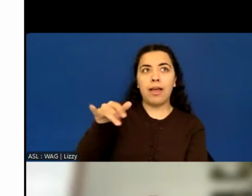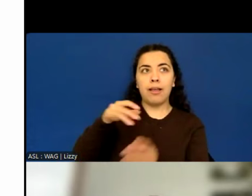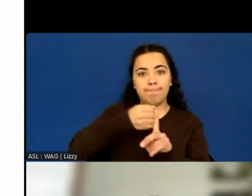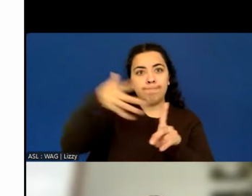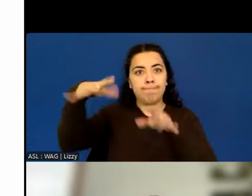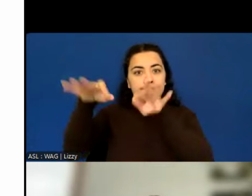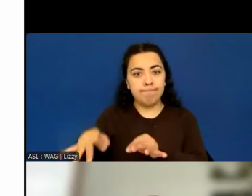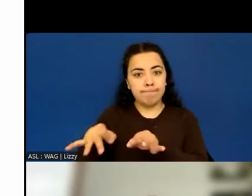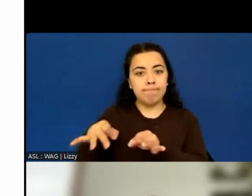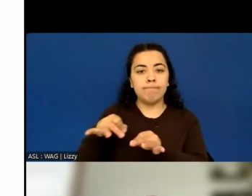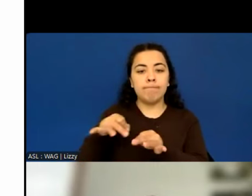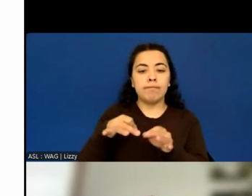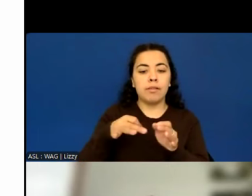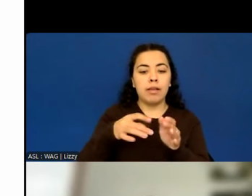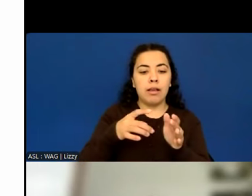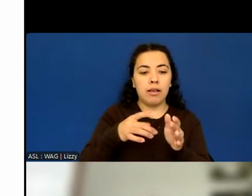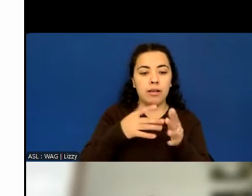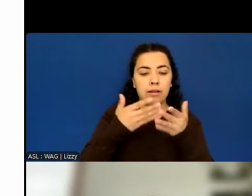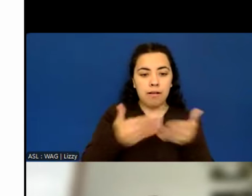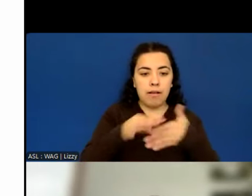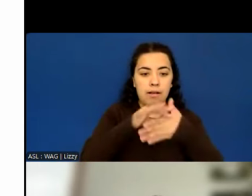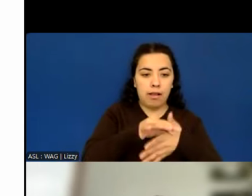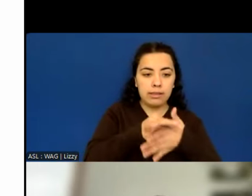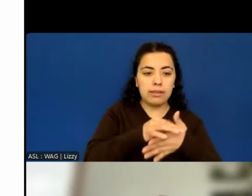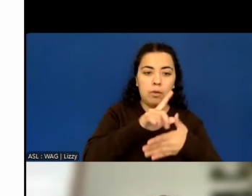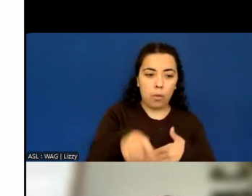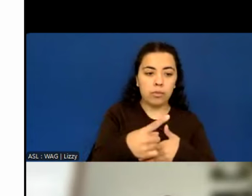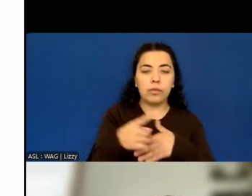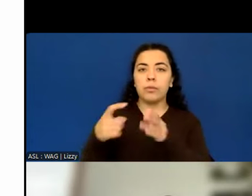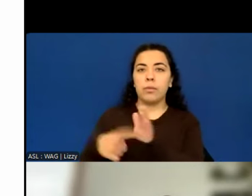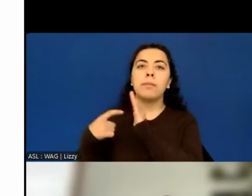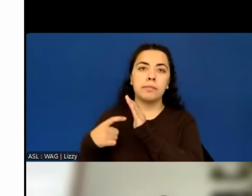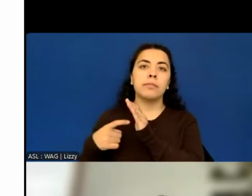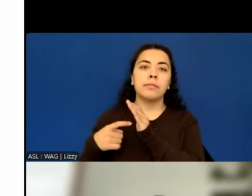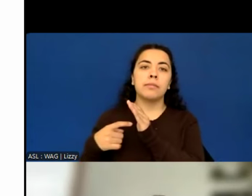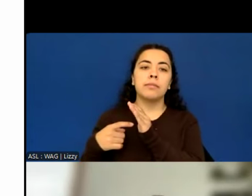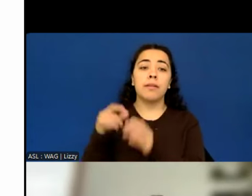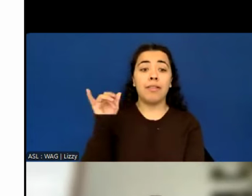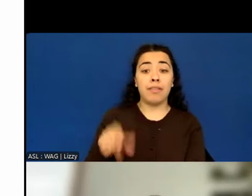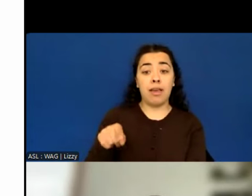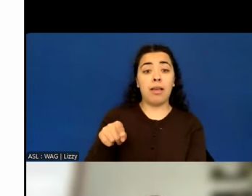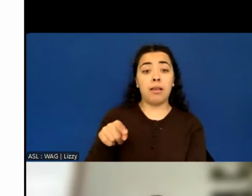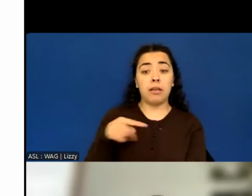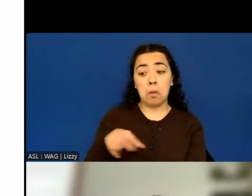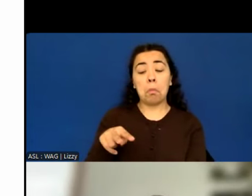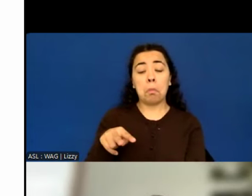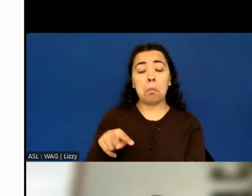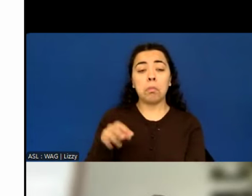content-only requirements. And this figure highlights the importance of the content,